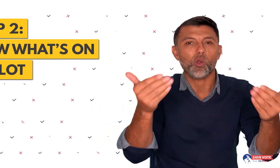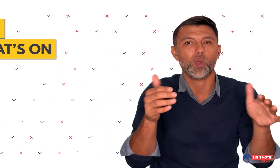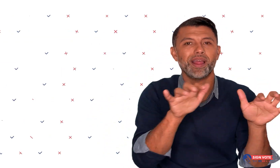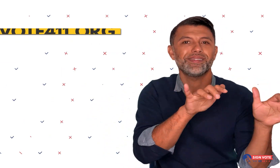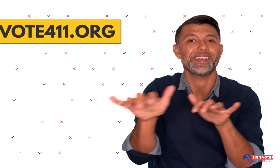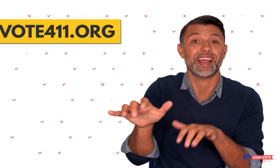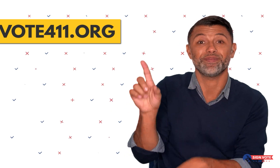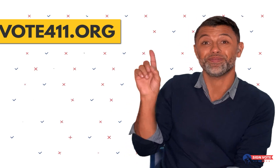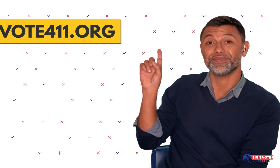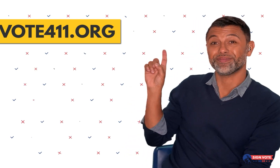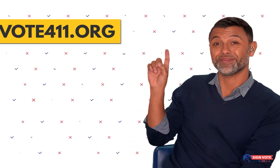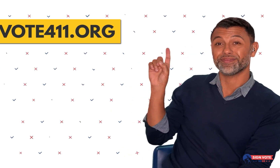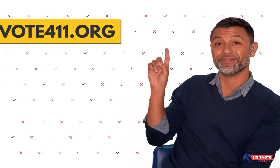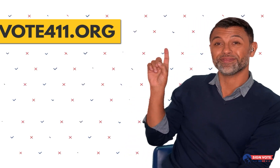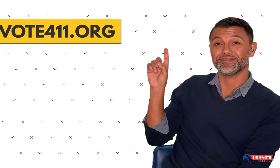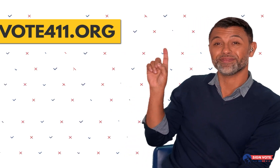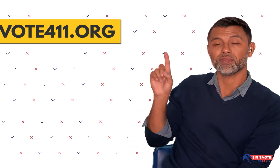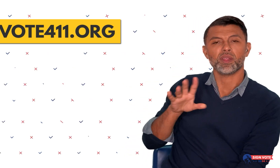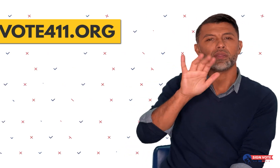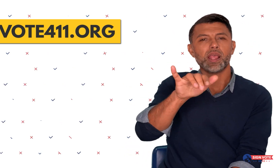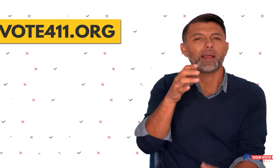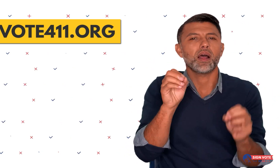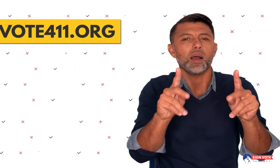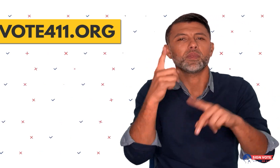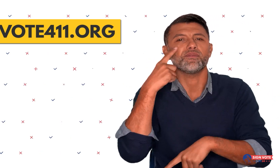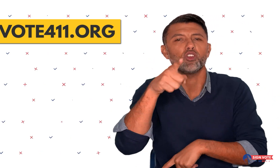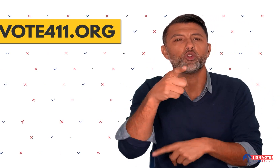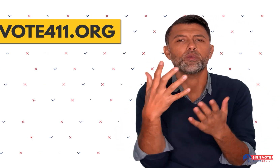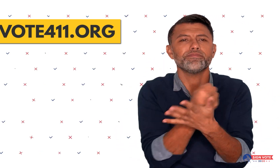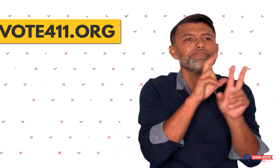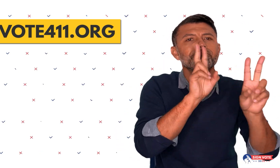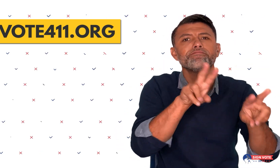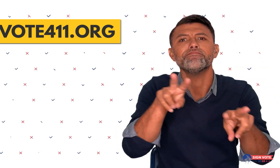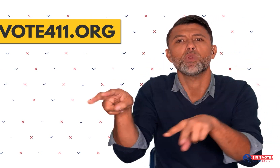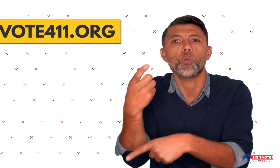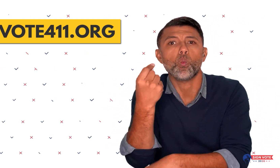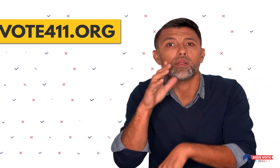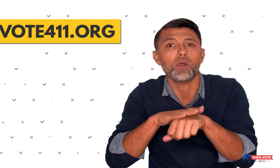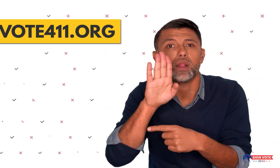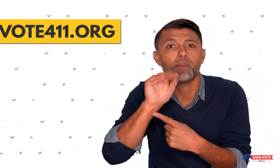Go to the website on the screen to learn more. It's the perfect opportunity to learn about the candidates